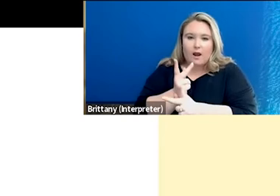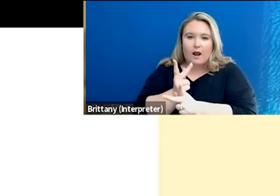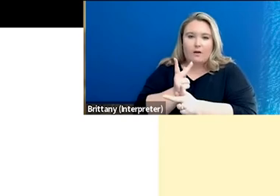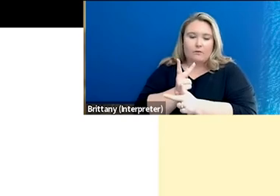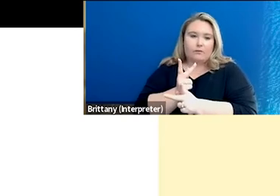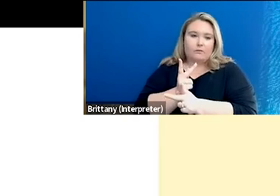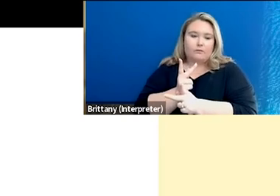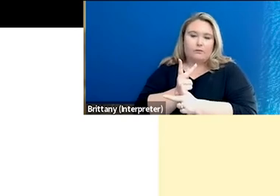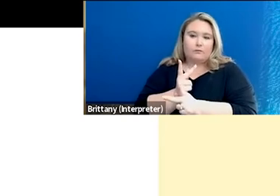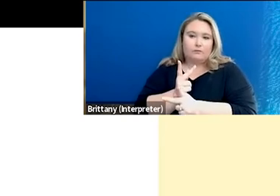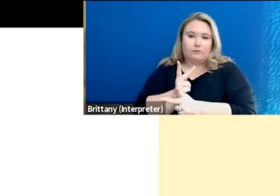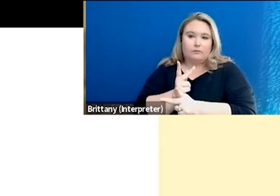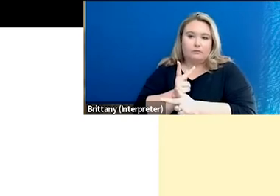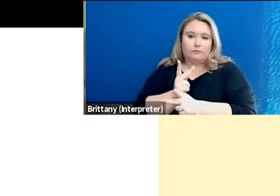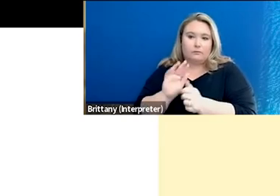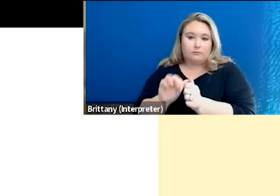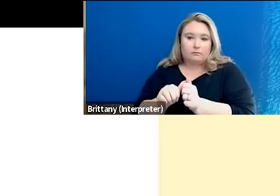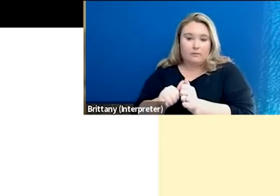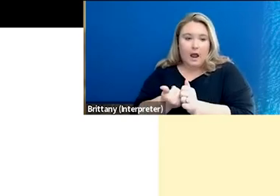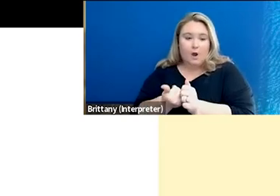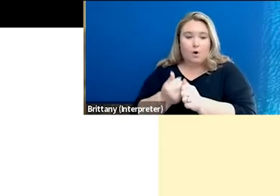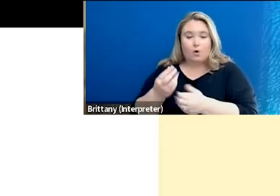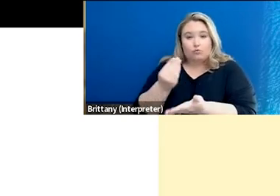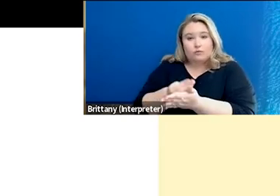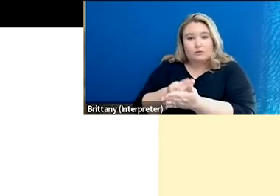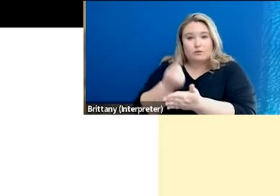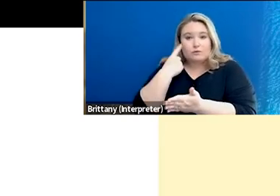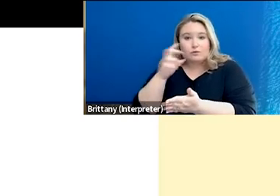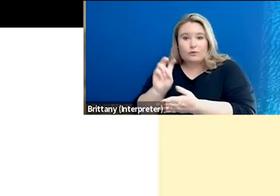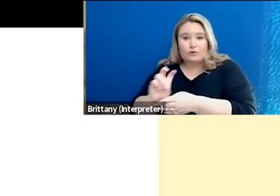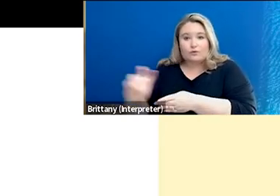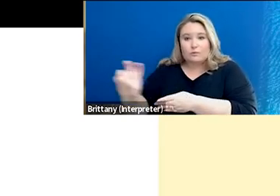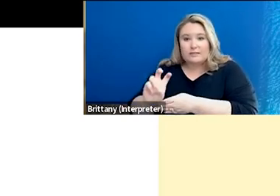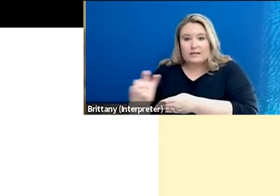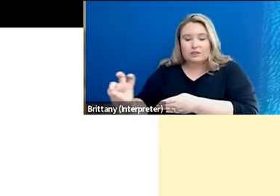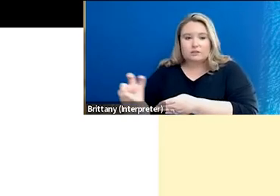of our resources for transportation, how to ensure that there's a variety